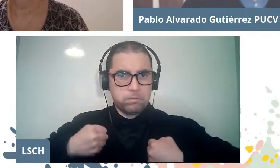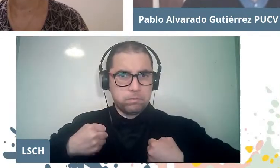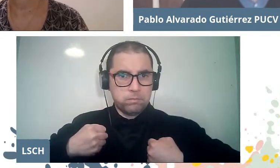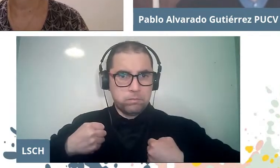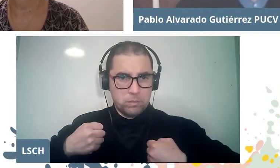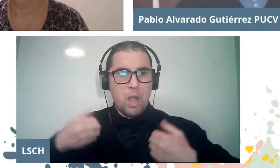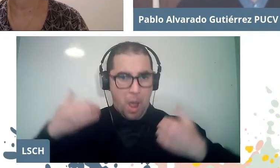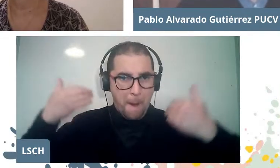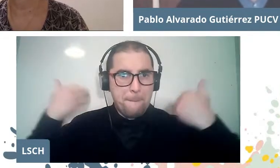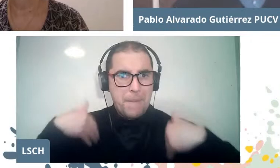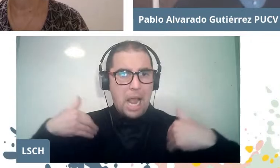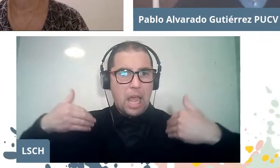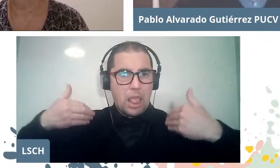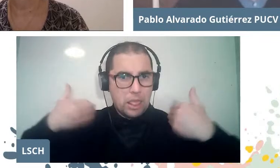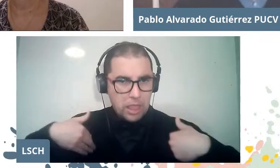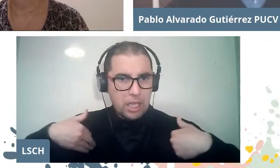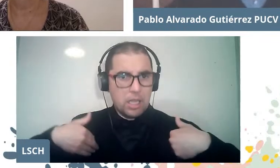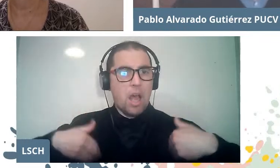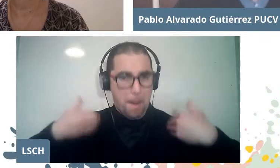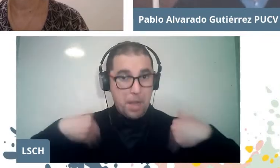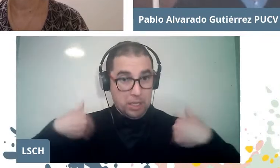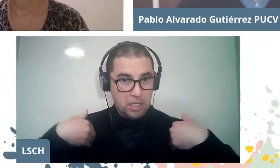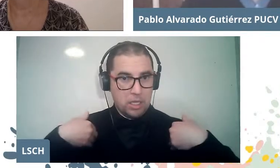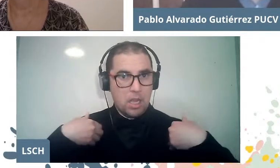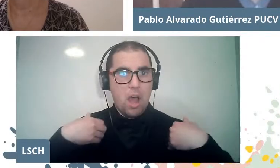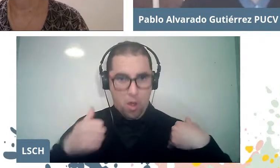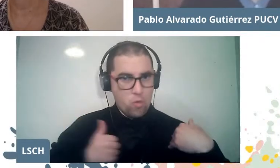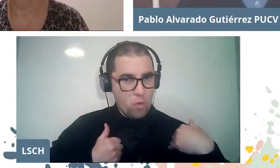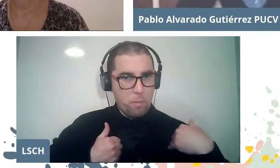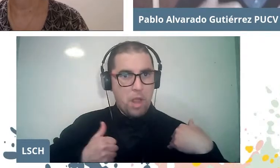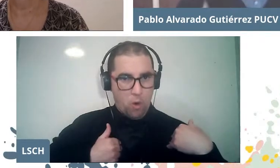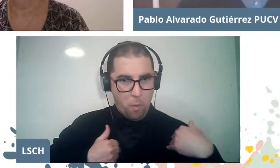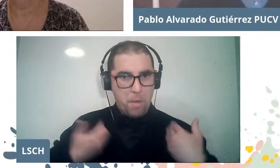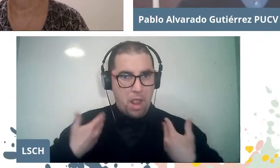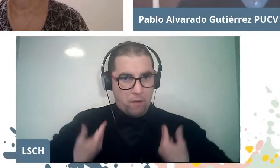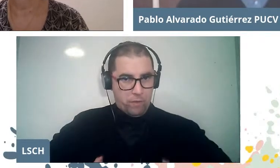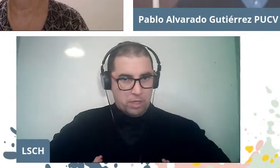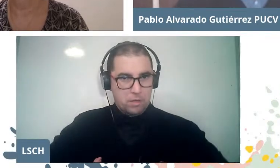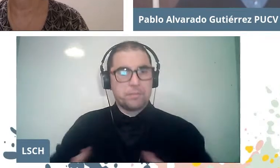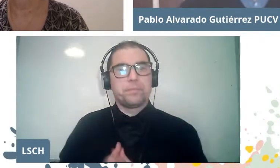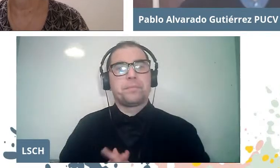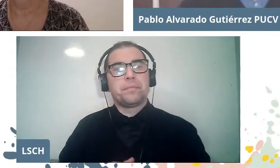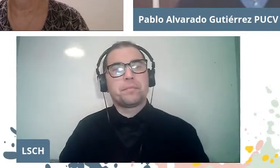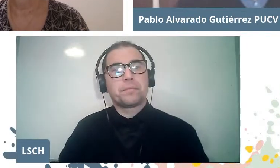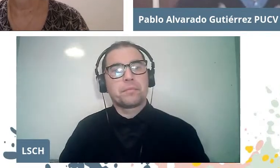for that also physical requirement that covers the relationship